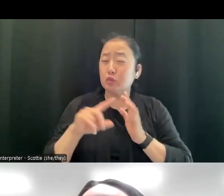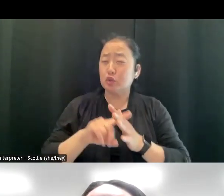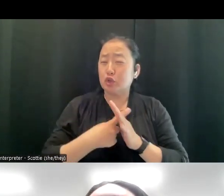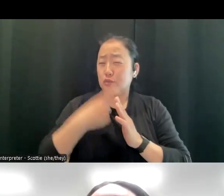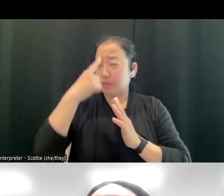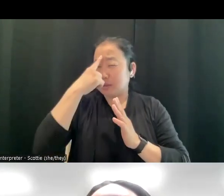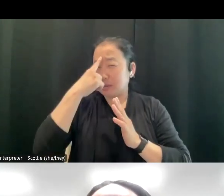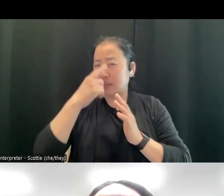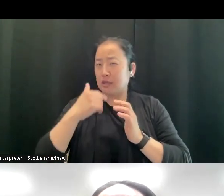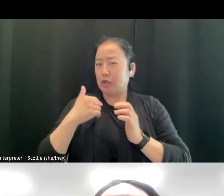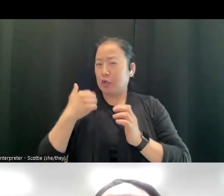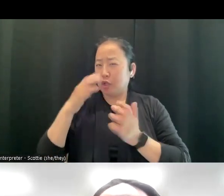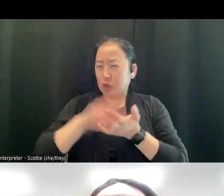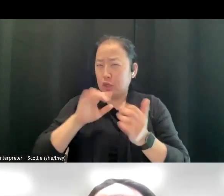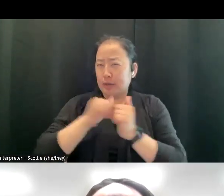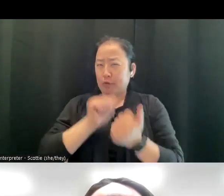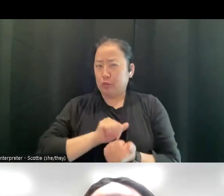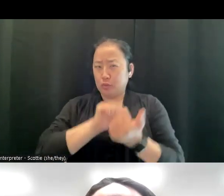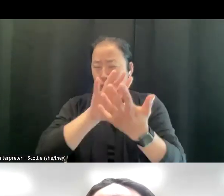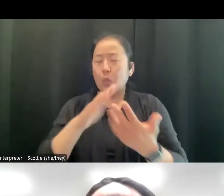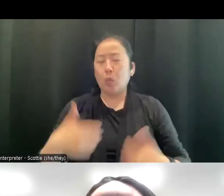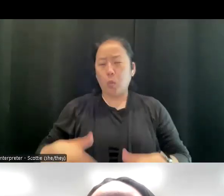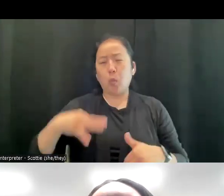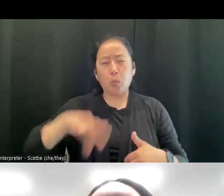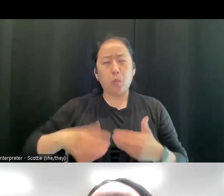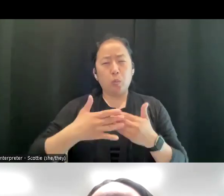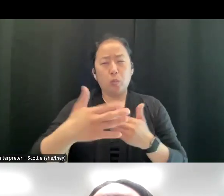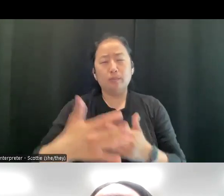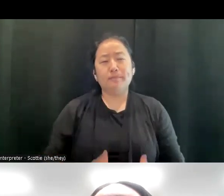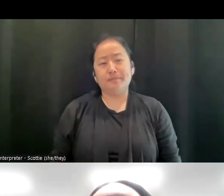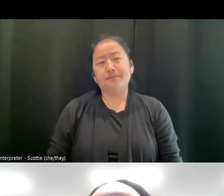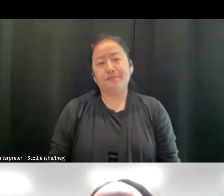it really pays off in dividends. So some things to consider, you know,